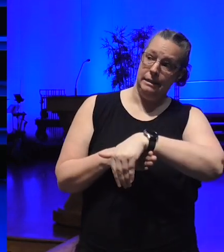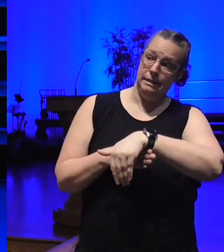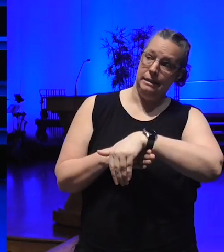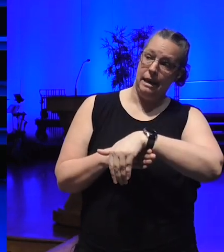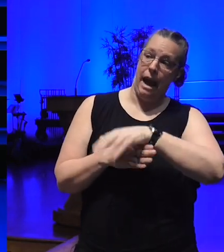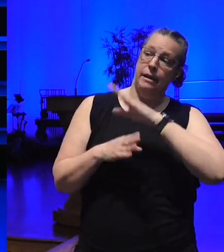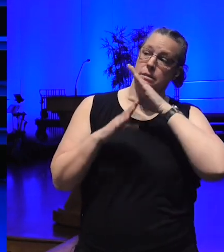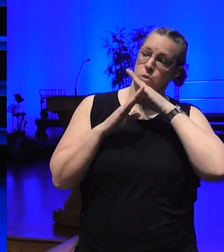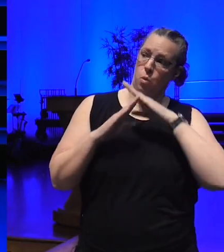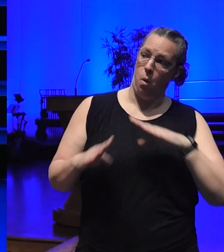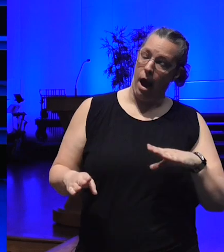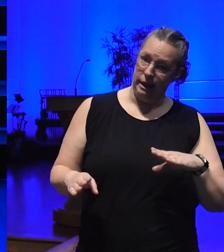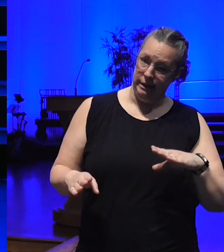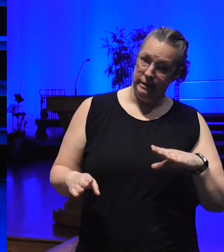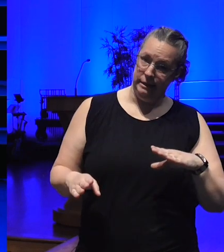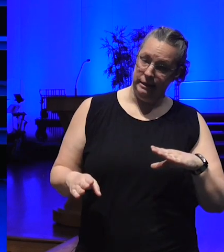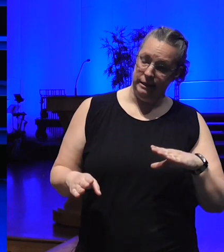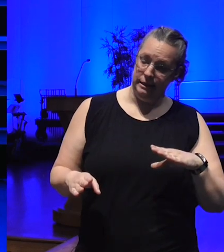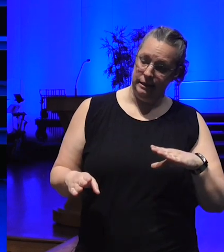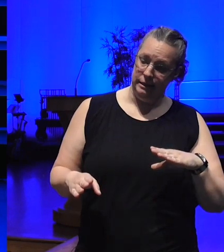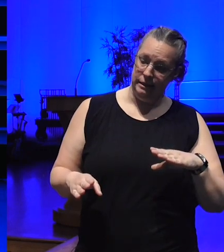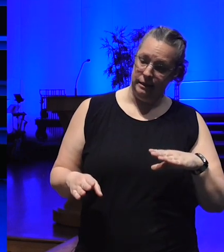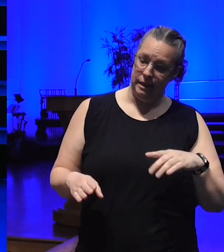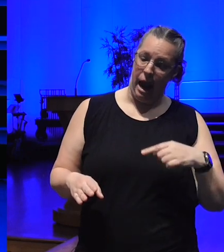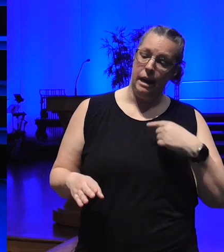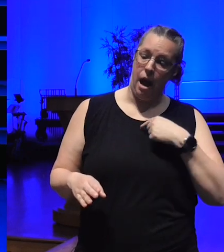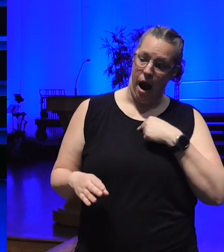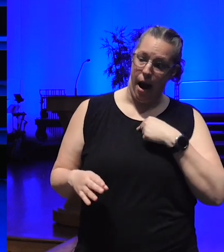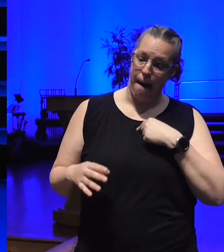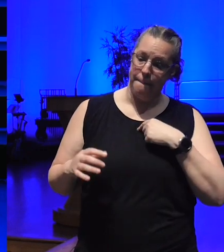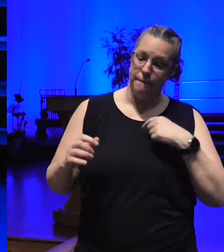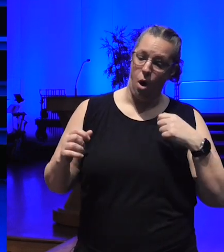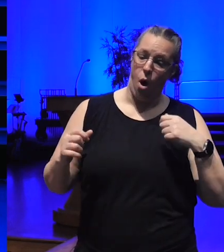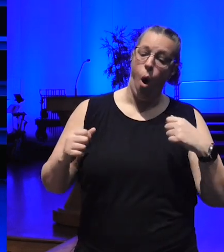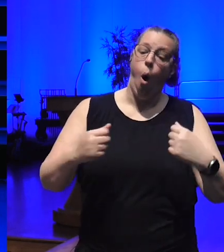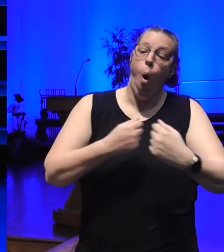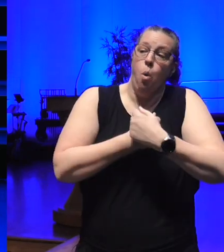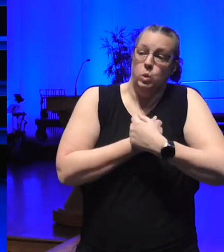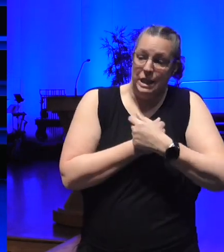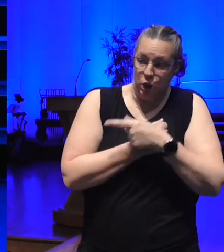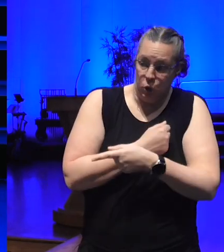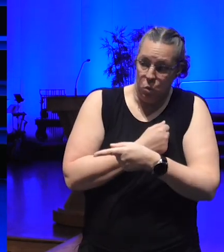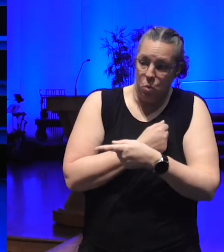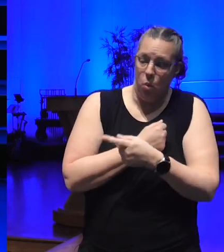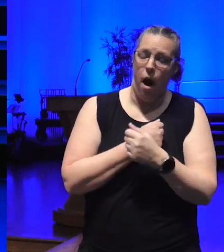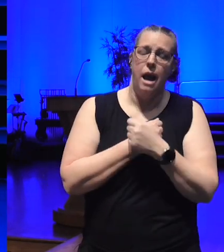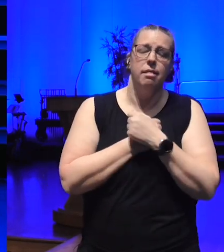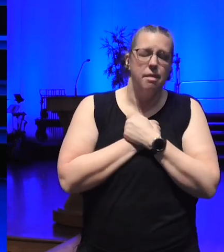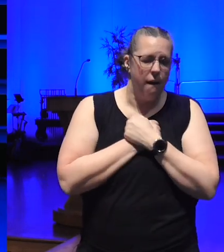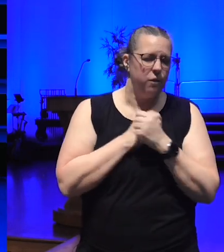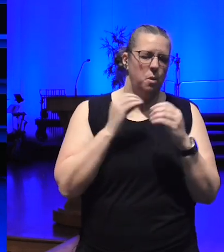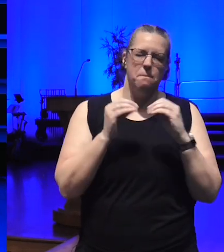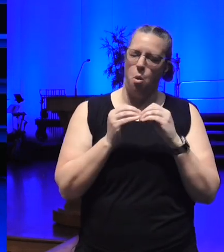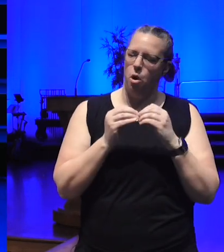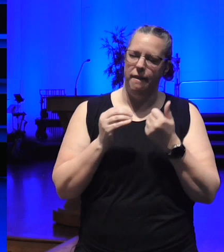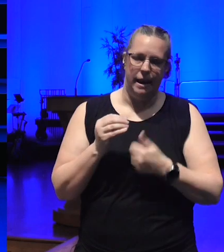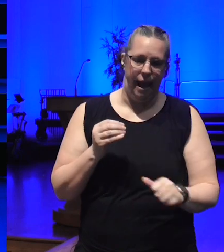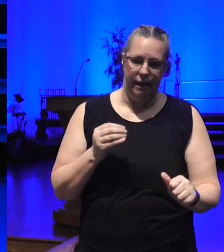and it's quiet and I'm holding you I love you more than anything what